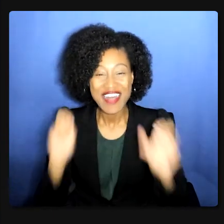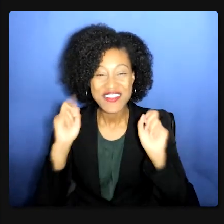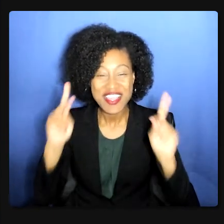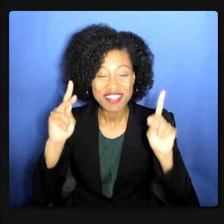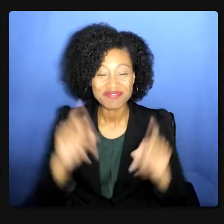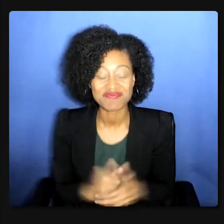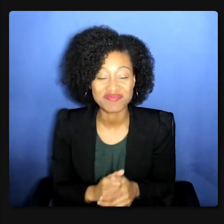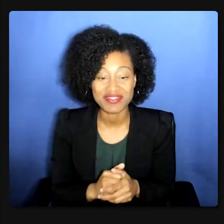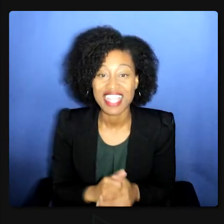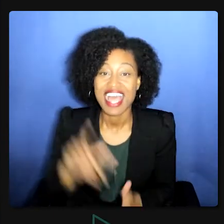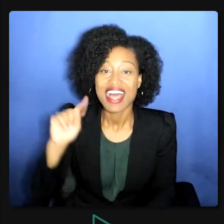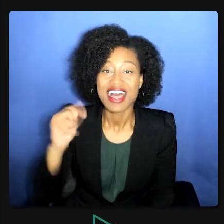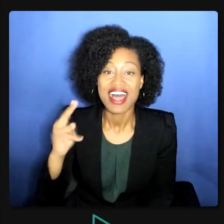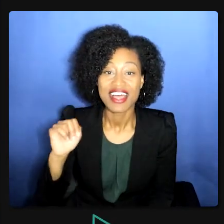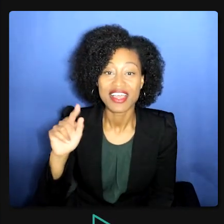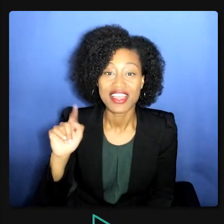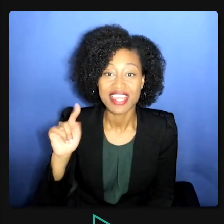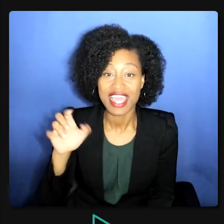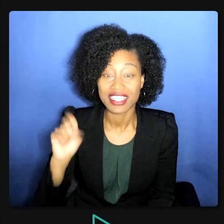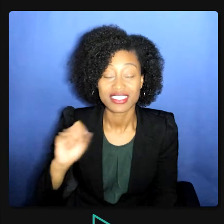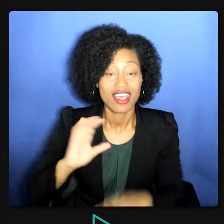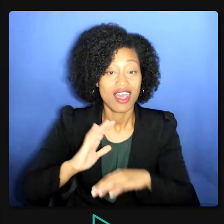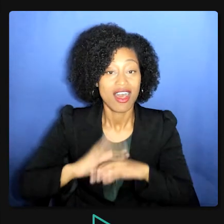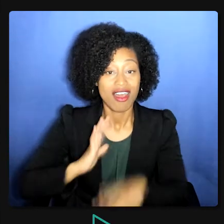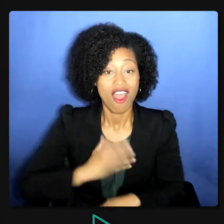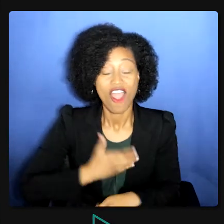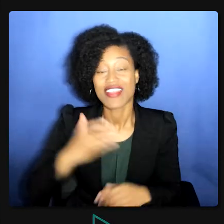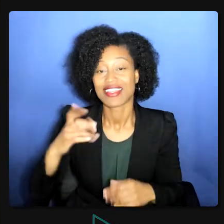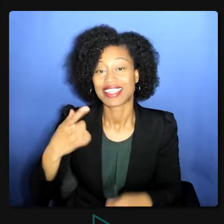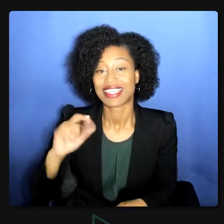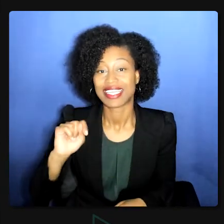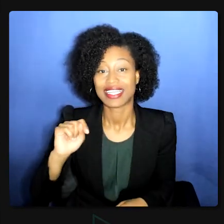[Amie] Okay. So, on Thundernetes, on our GitHub repo,